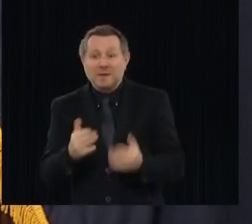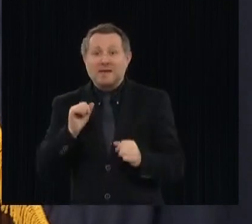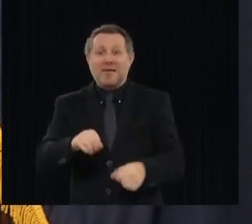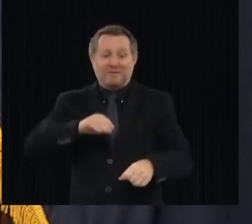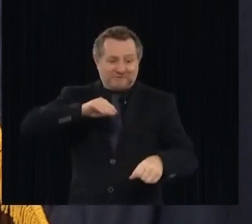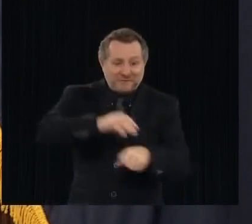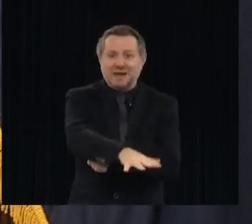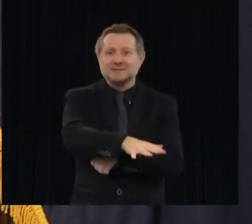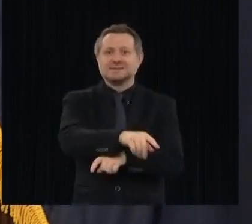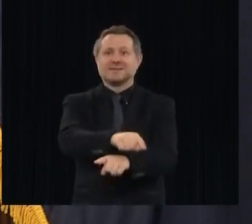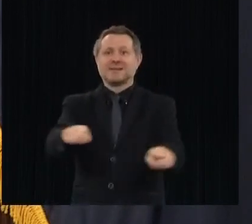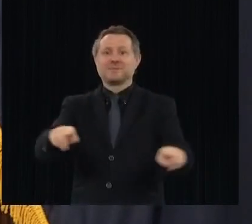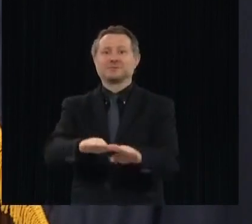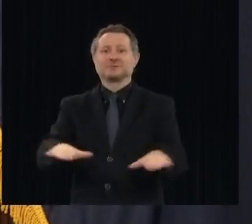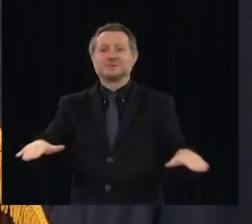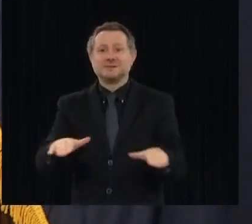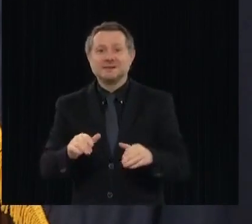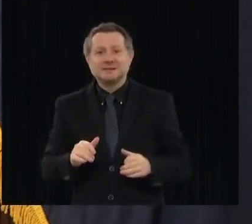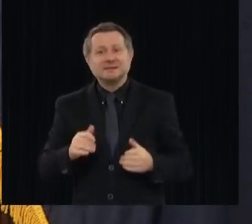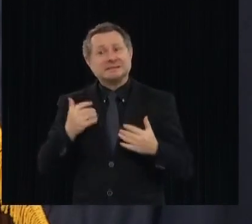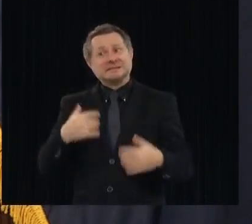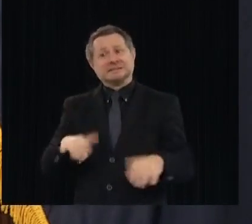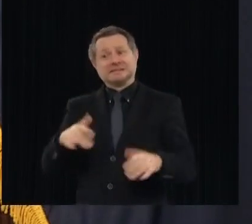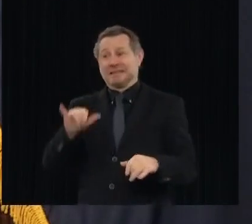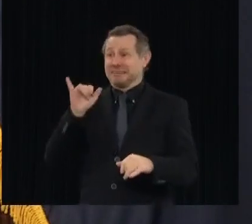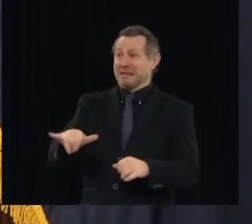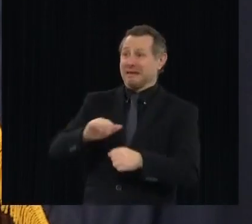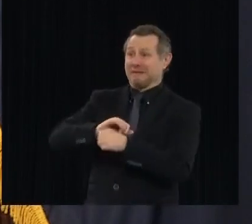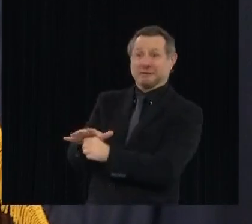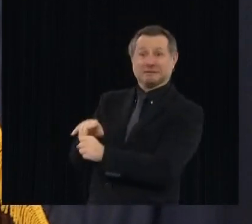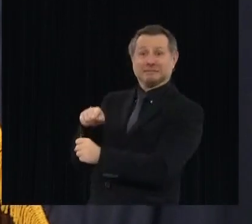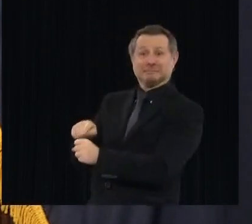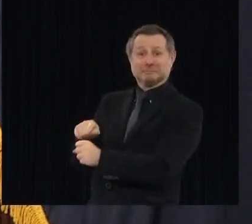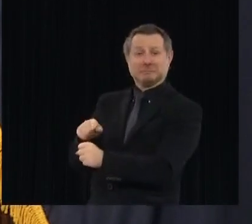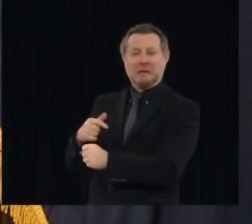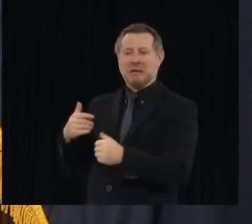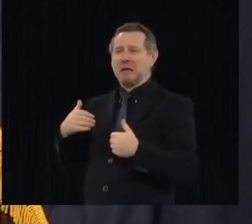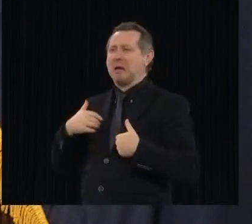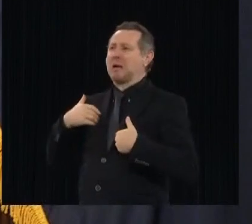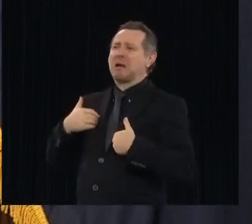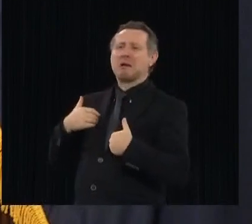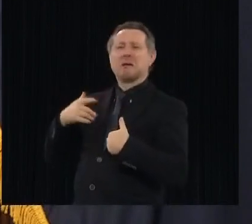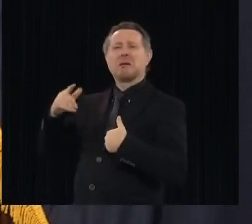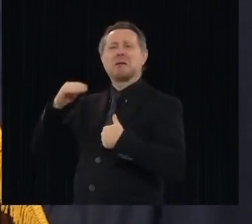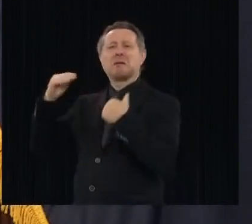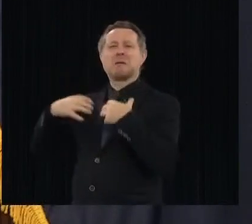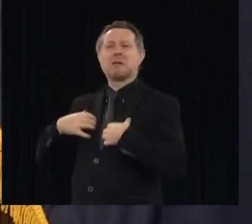AGAIN, AND YOU SAY, OH, CHILDREN